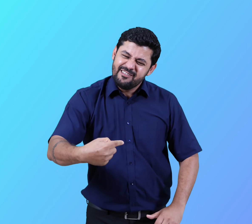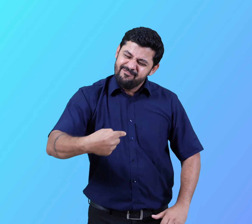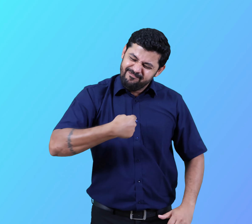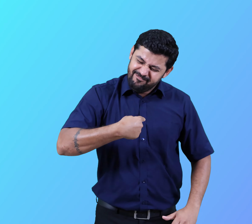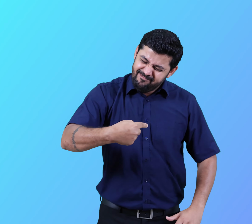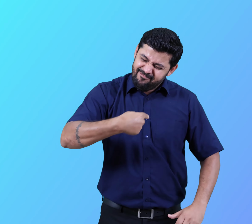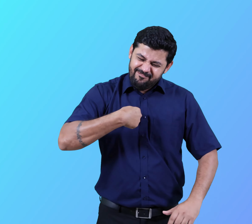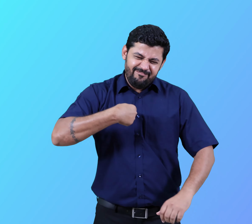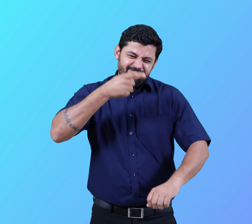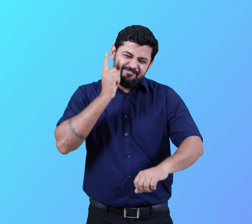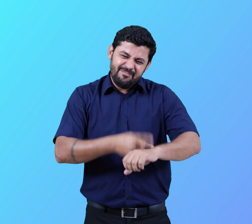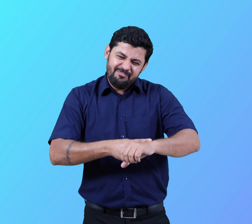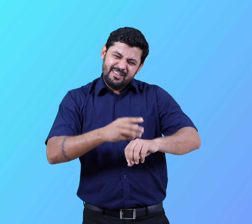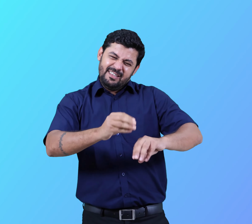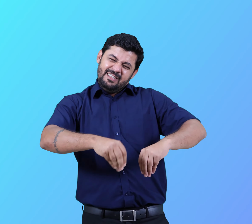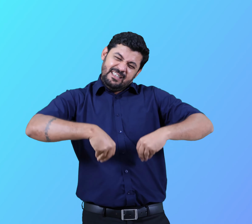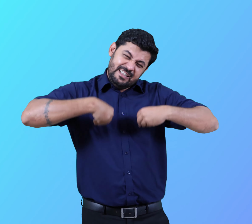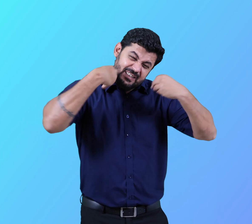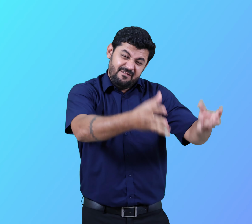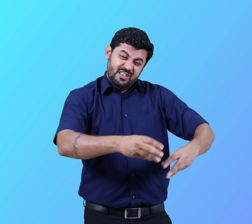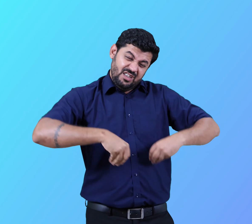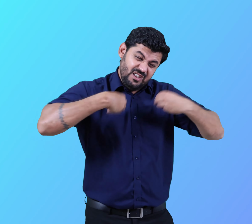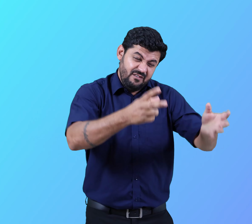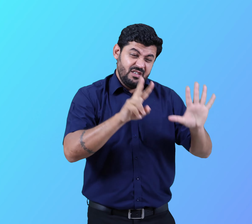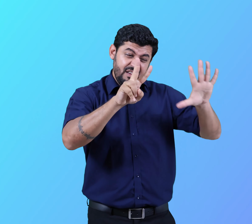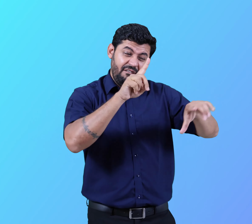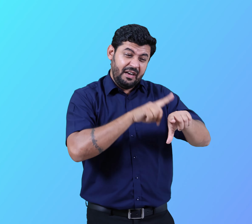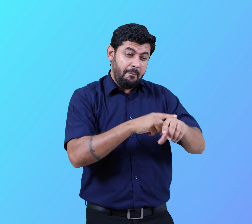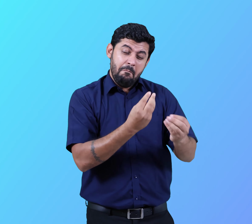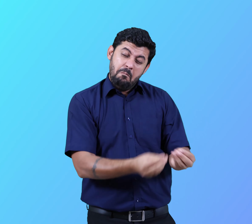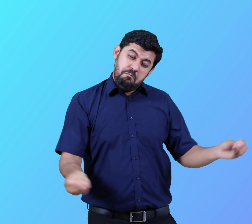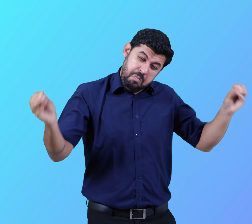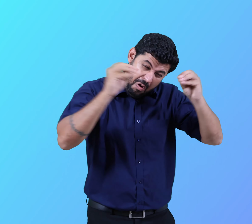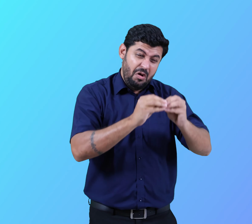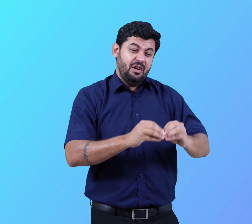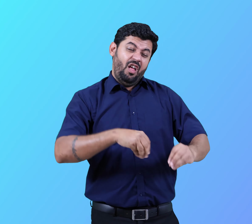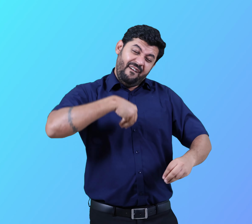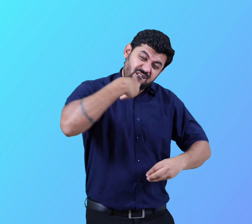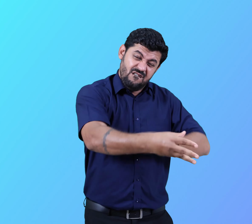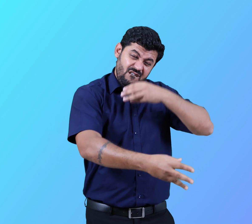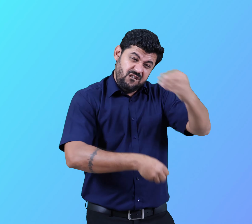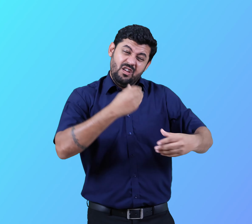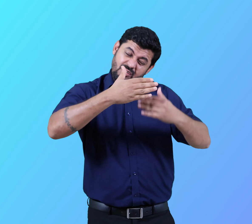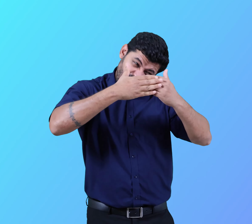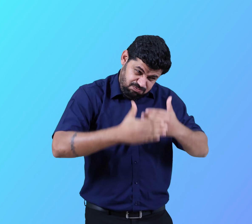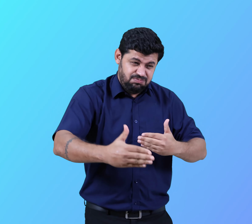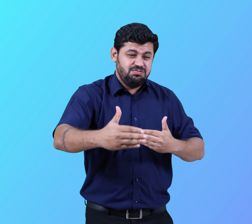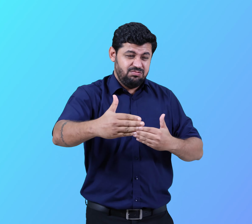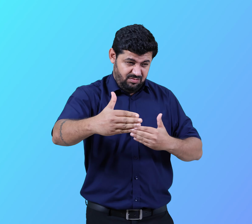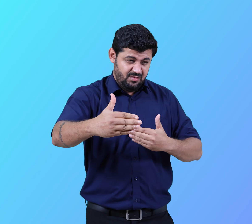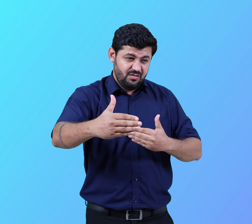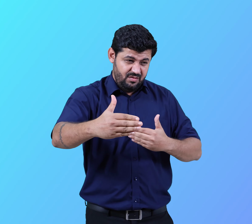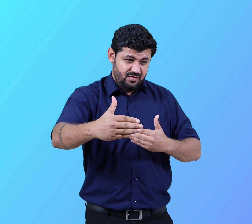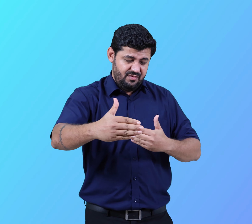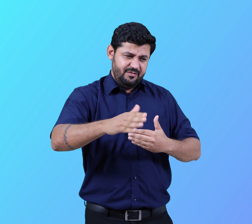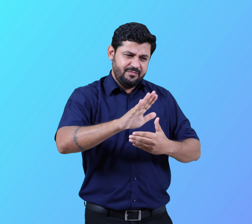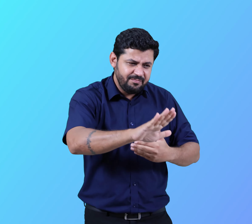then I will also turn against you. I—yes, I myself—will punish you seven times for your sins.